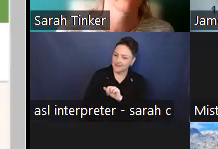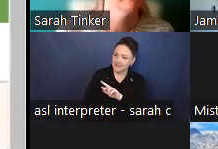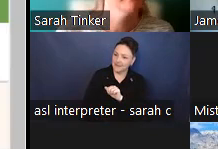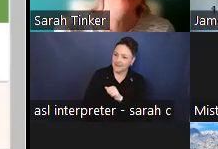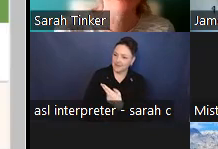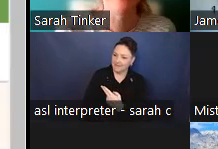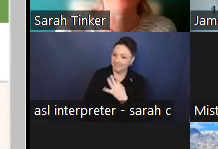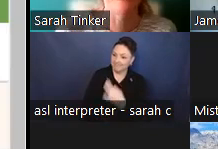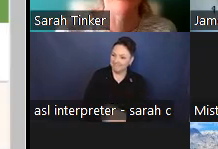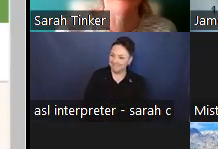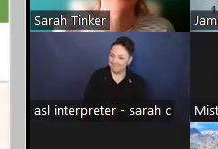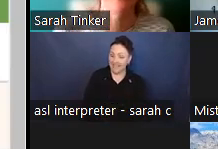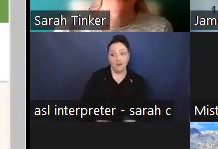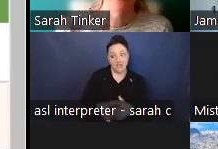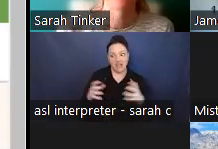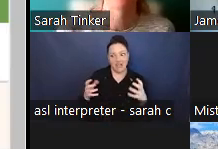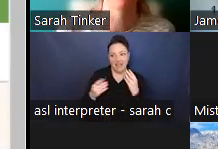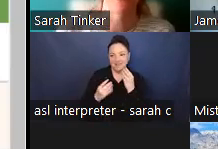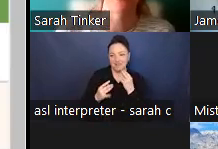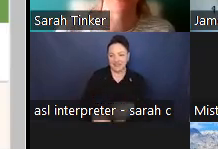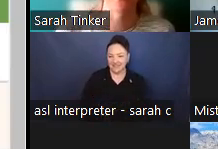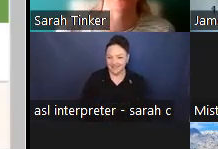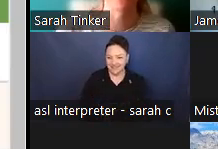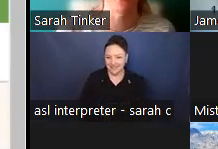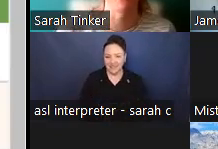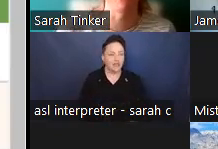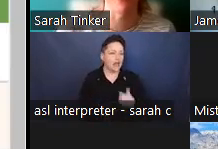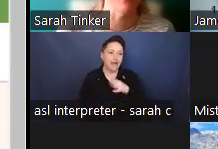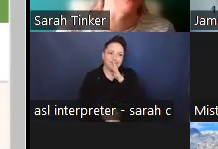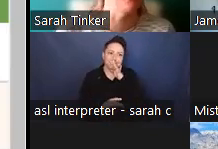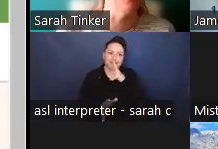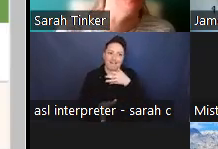And I’m a fast talker. That was me trying to go slow.